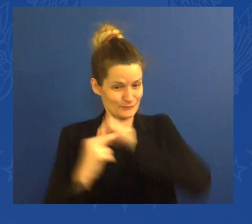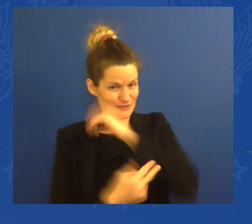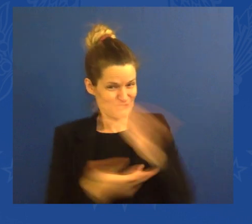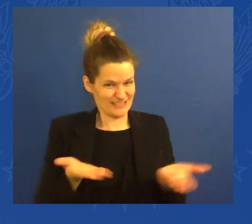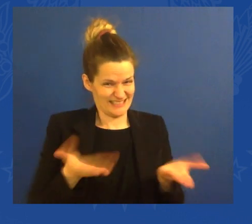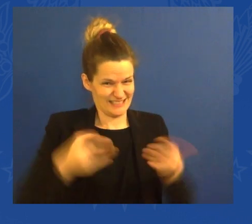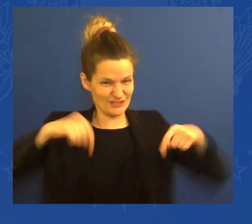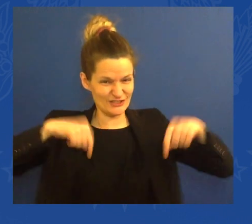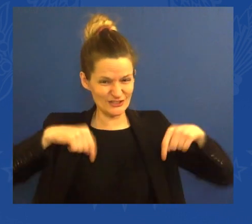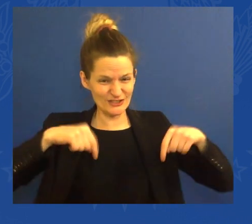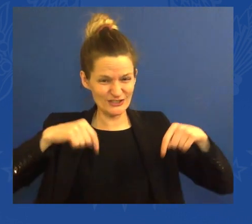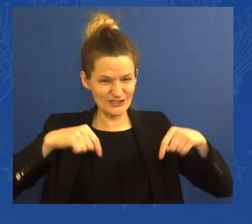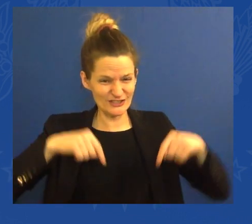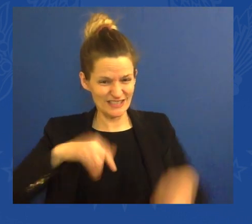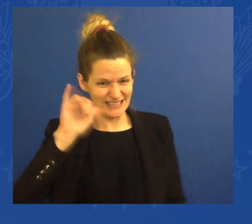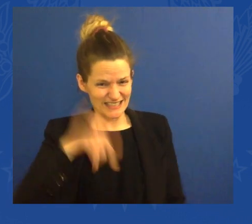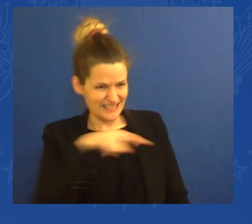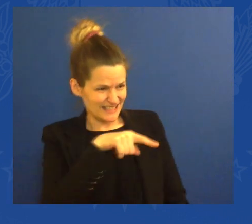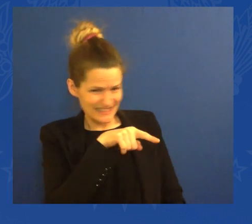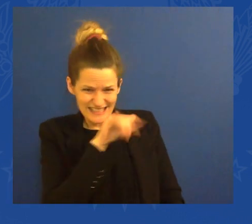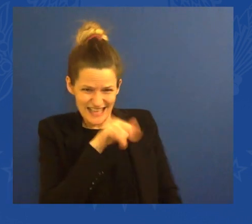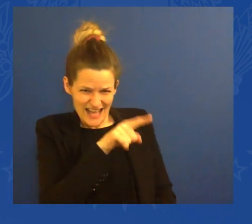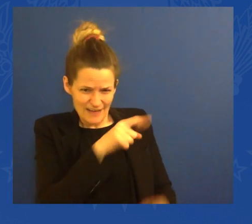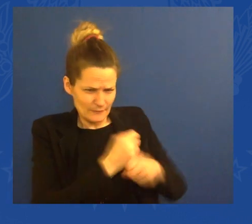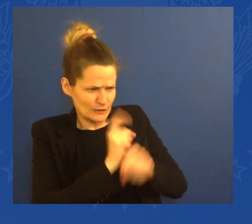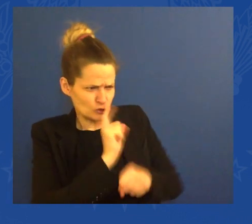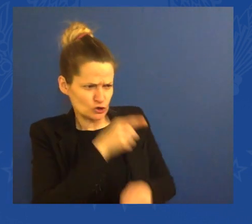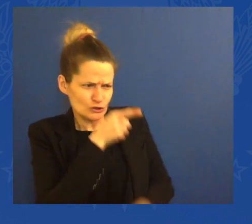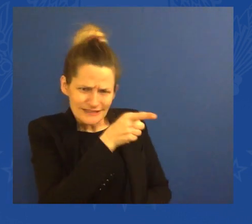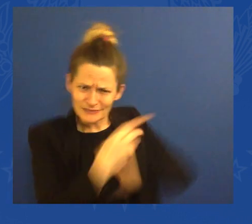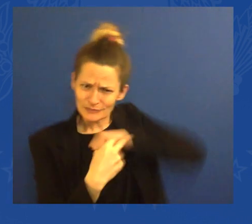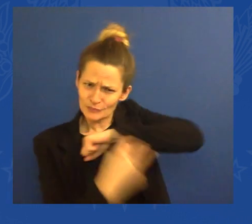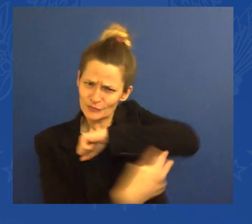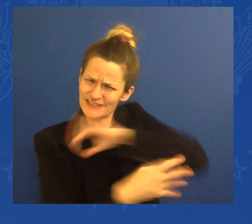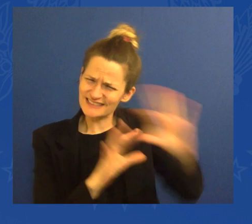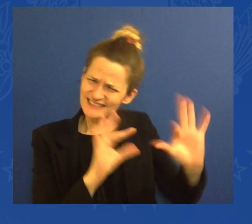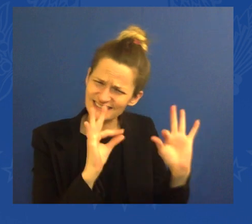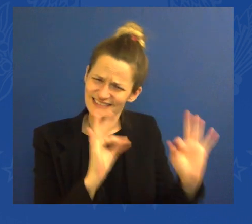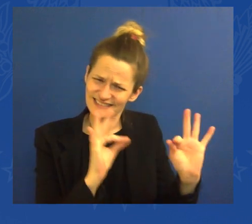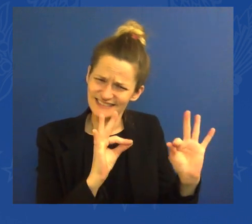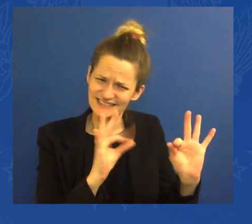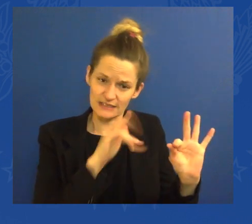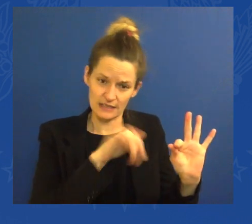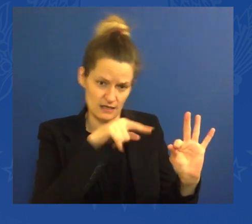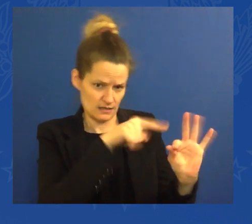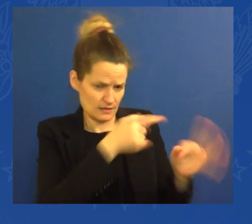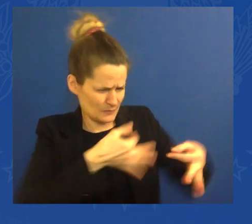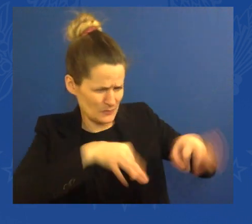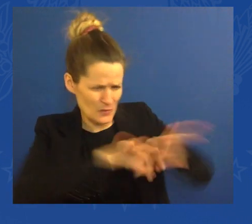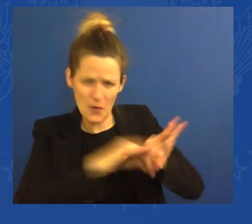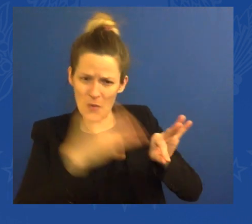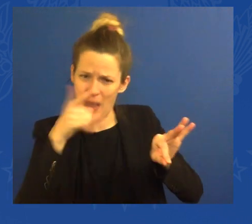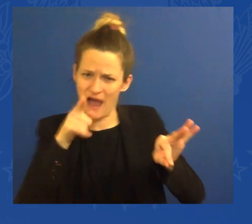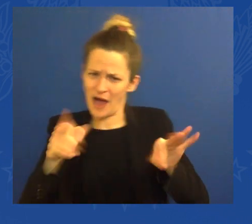Everyone needs to be able to safely to go to work, school and family events.